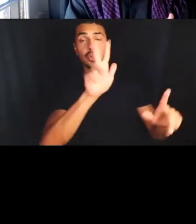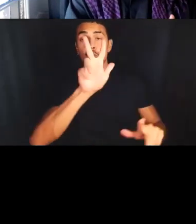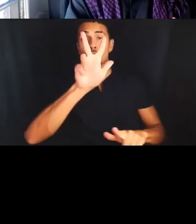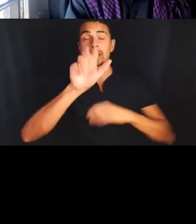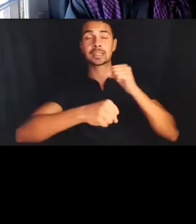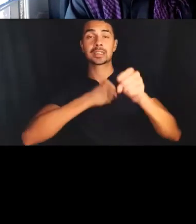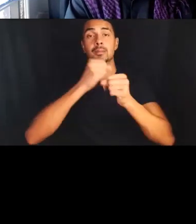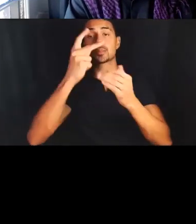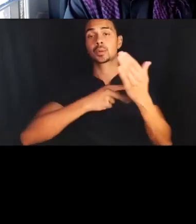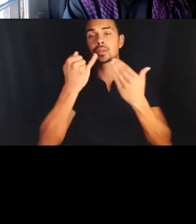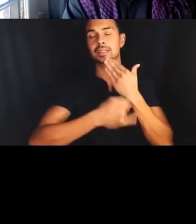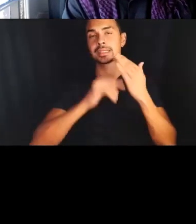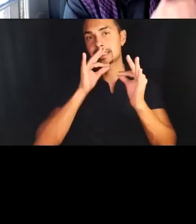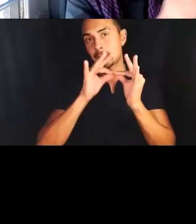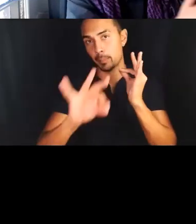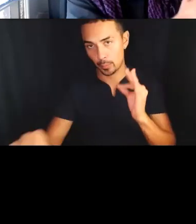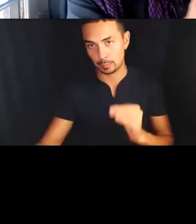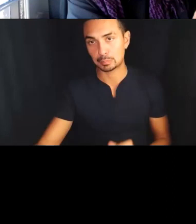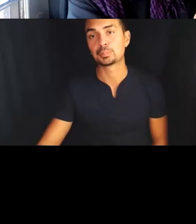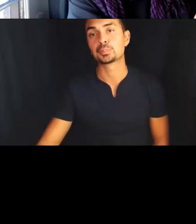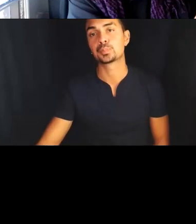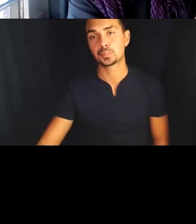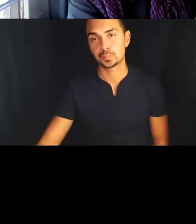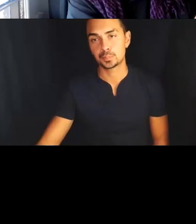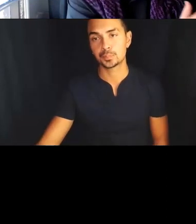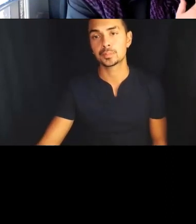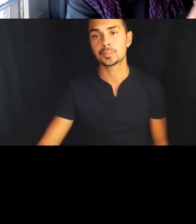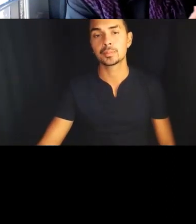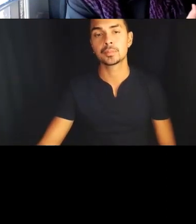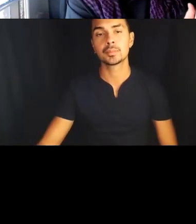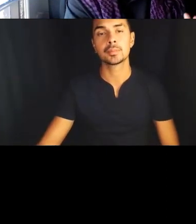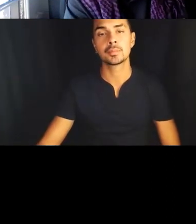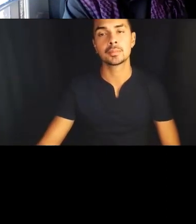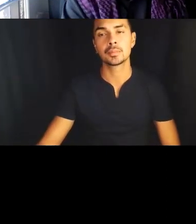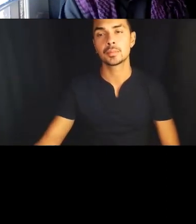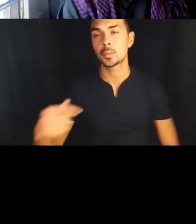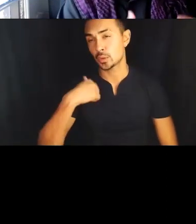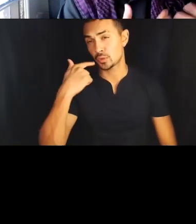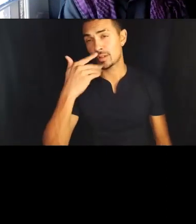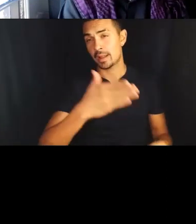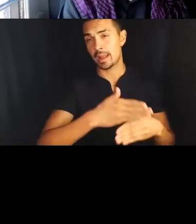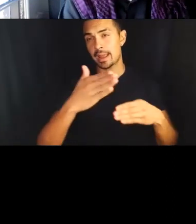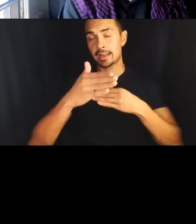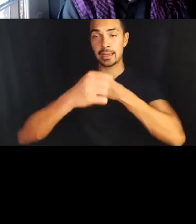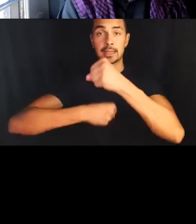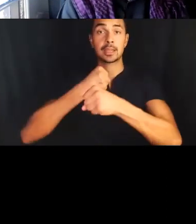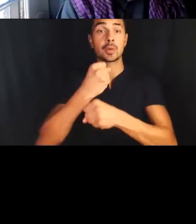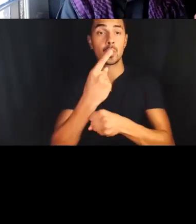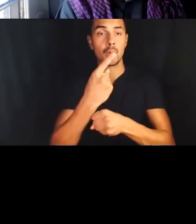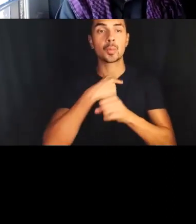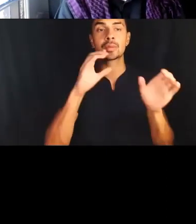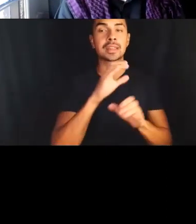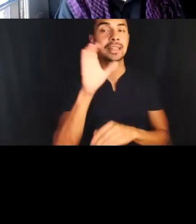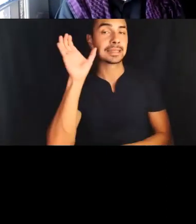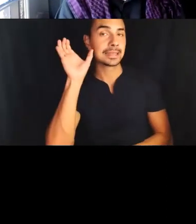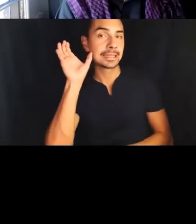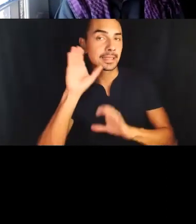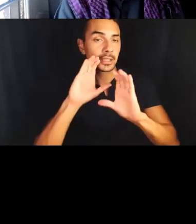but we are, we've just ended year one. So in year one we have conducted listening sessions, we've done literature review,